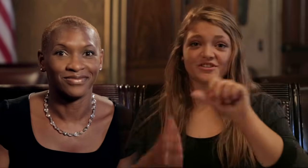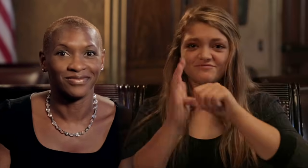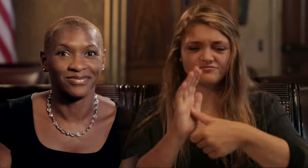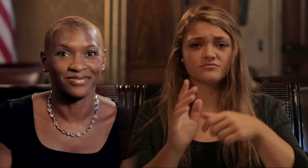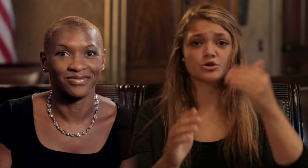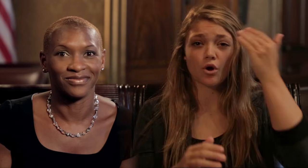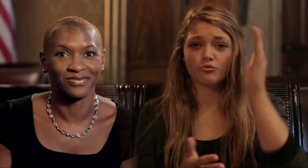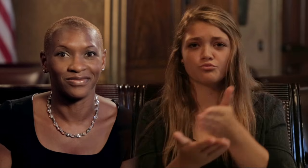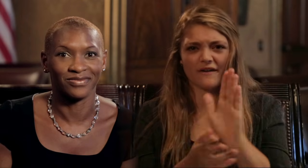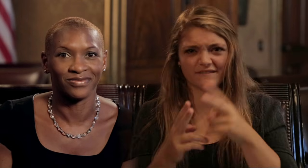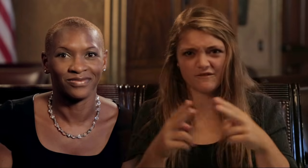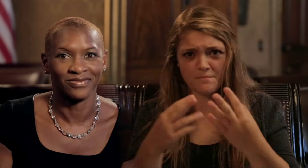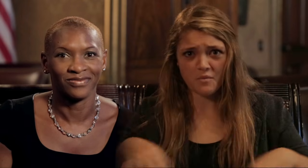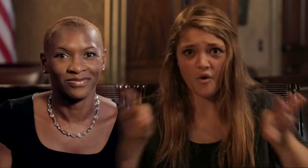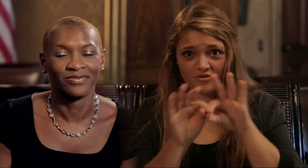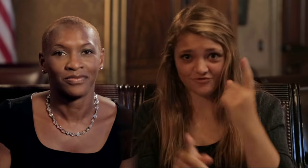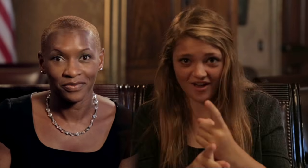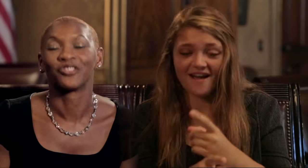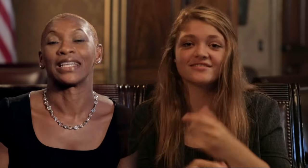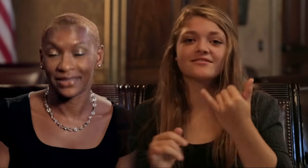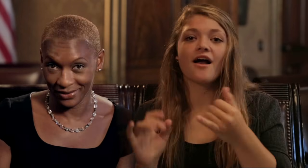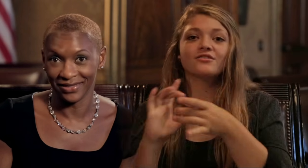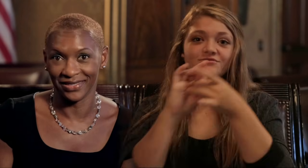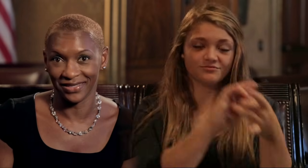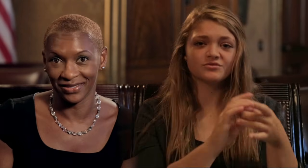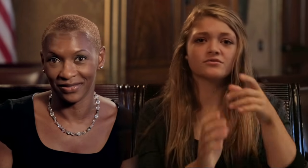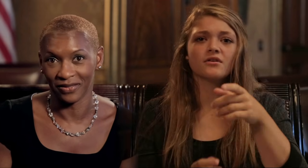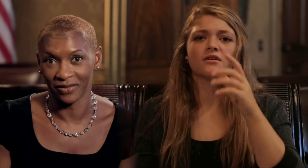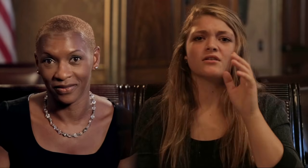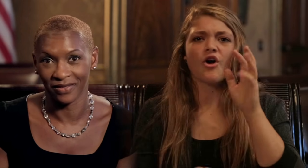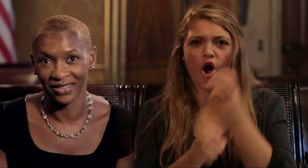You said it was important to know your rights. Now, that brings me to my next question: